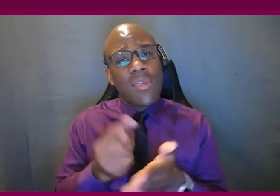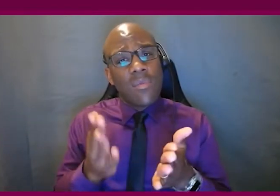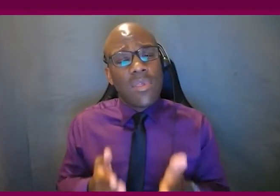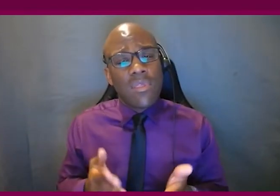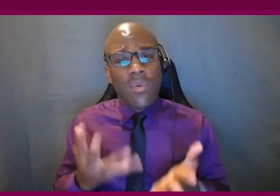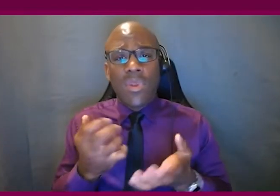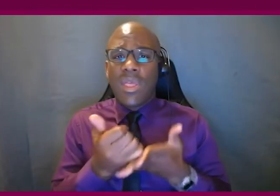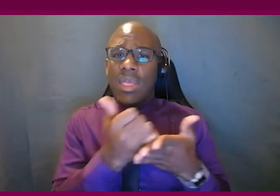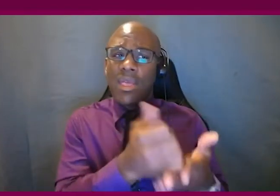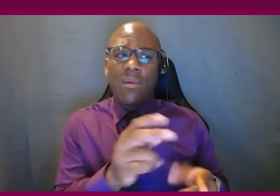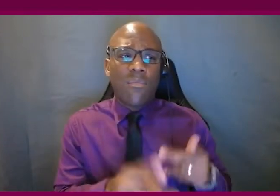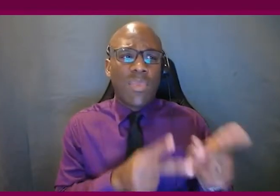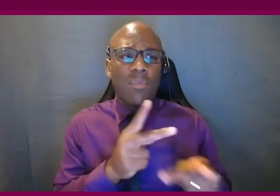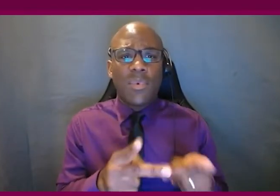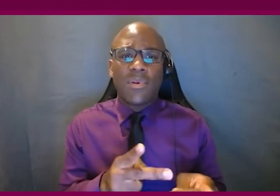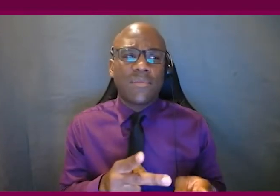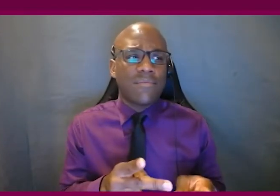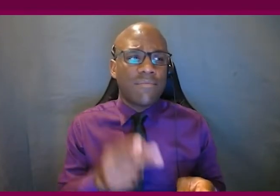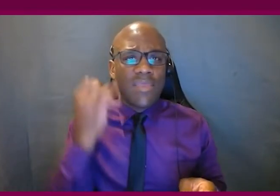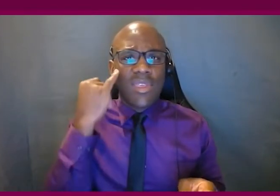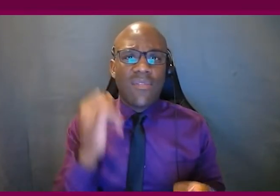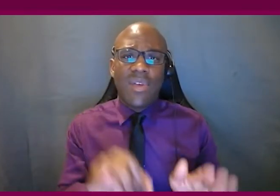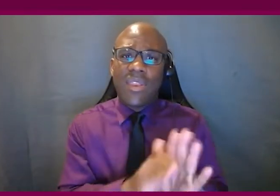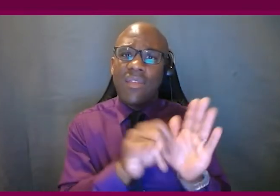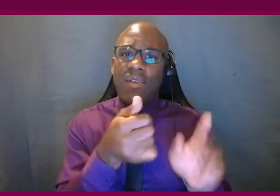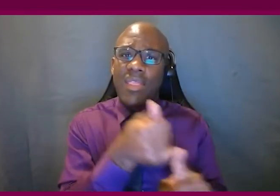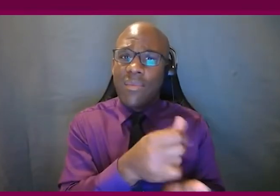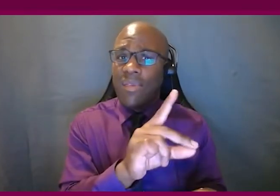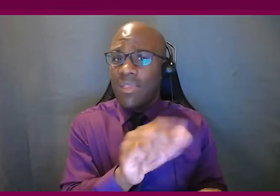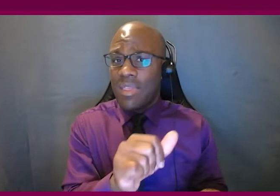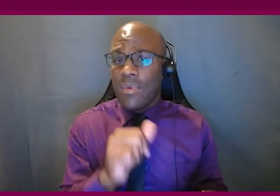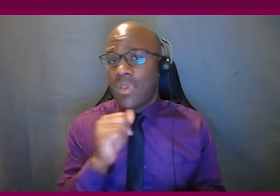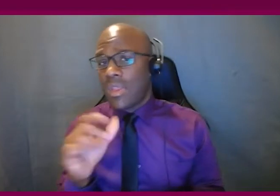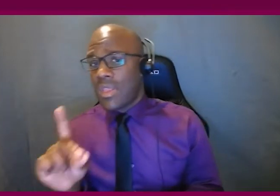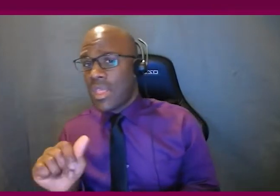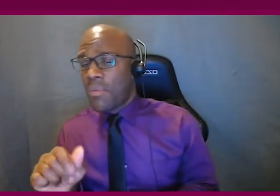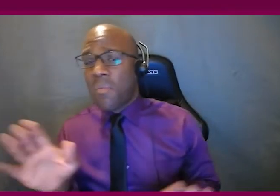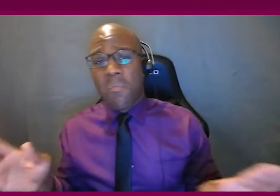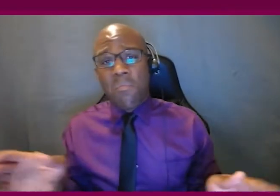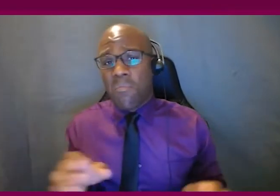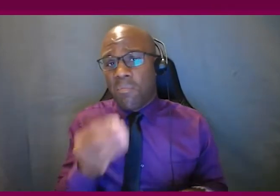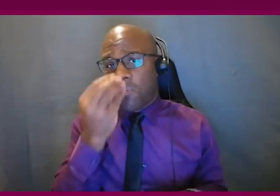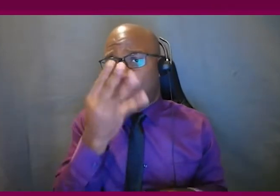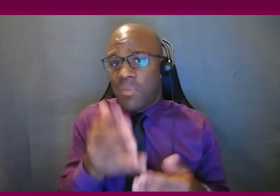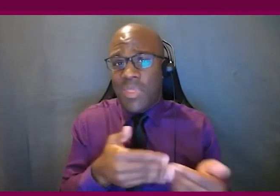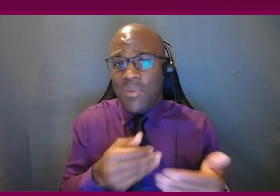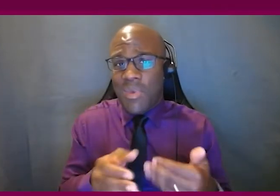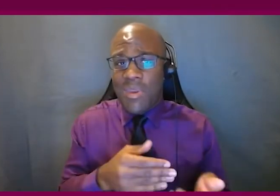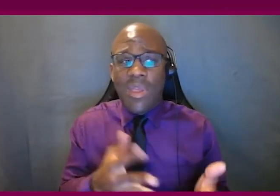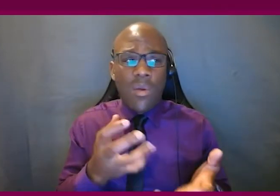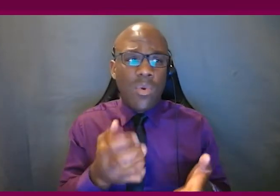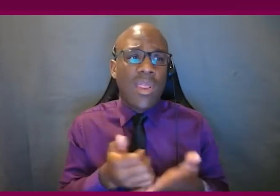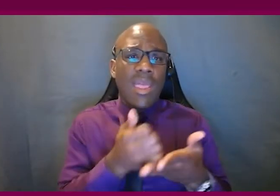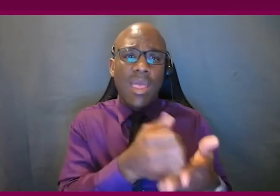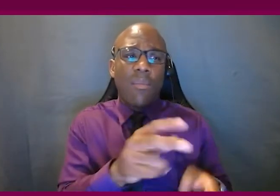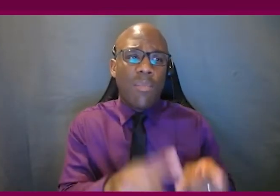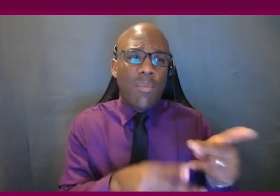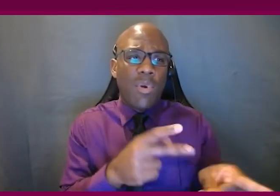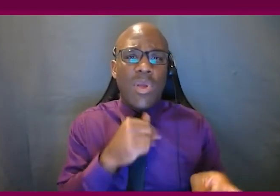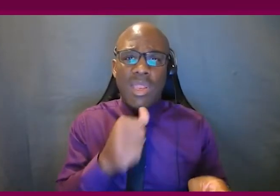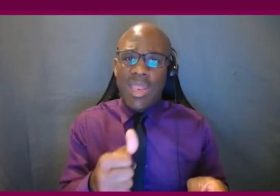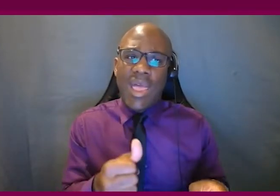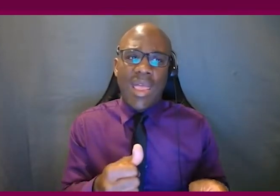up in this need to constantly be productive and to not think of themselves as only worthy